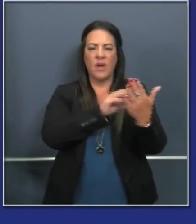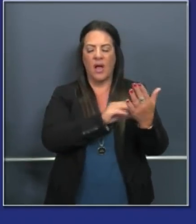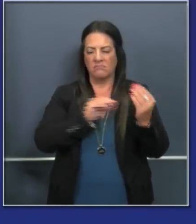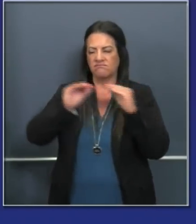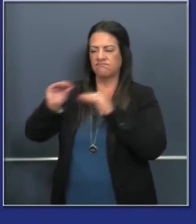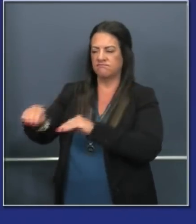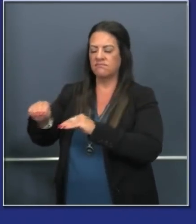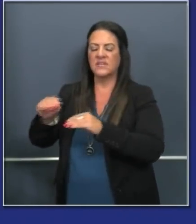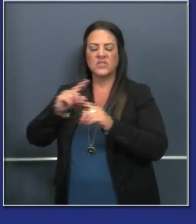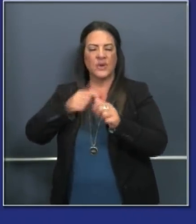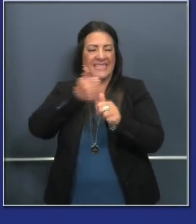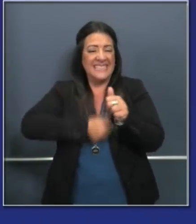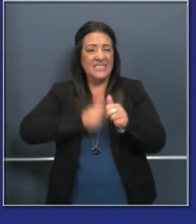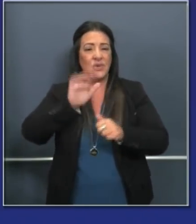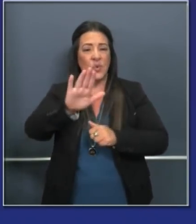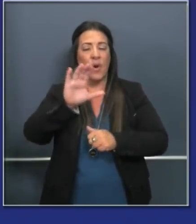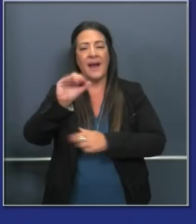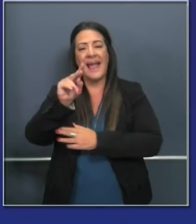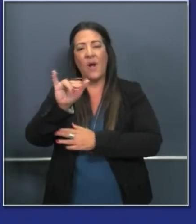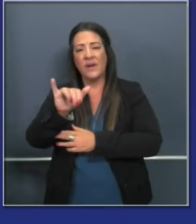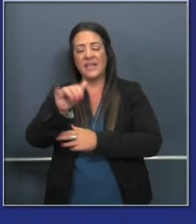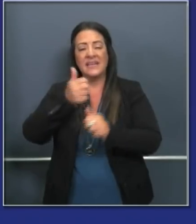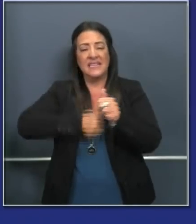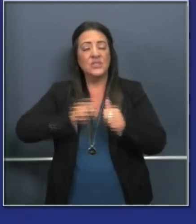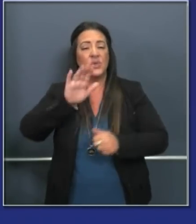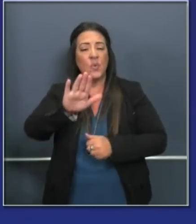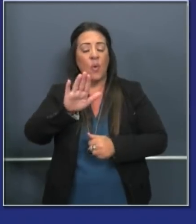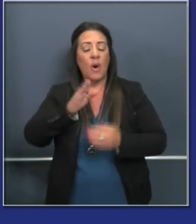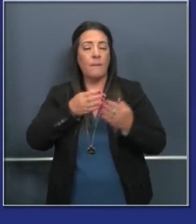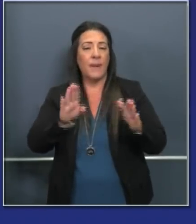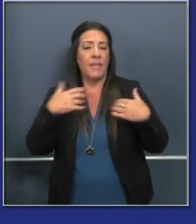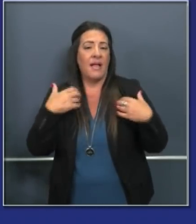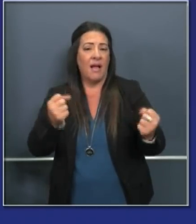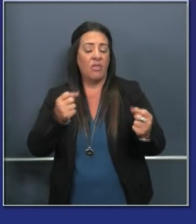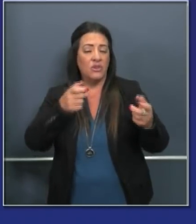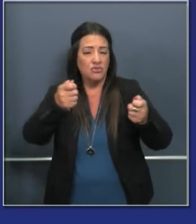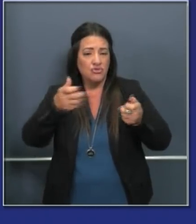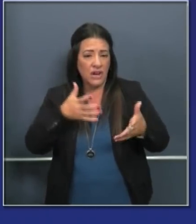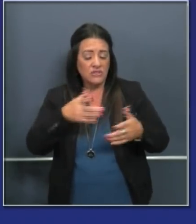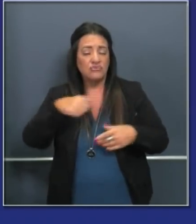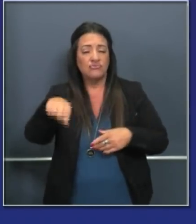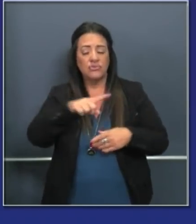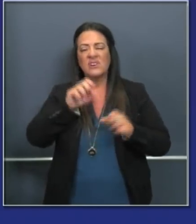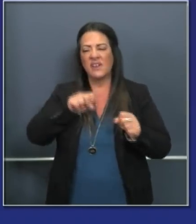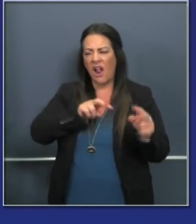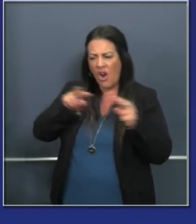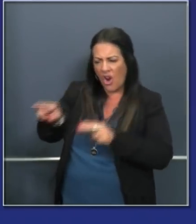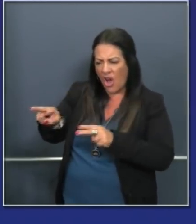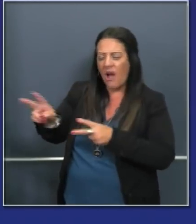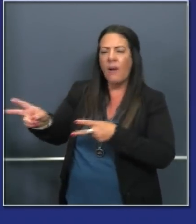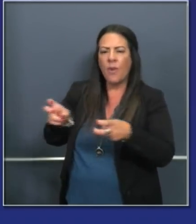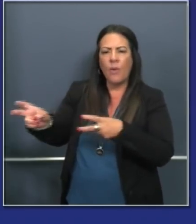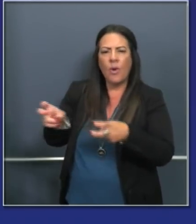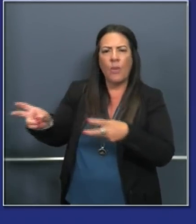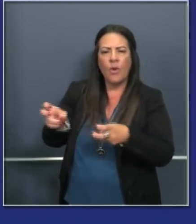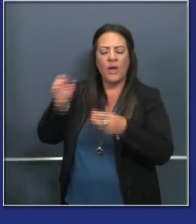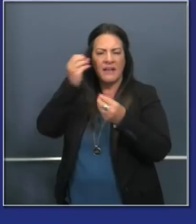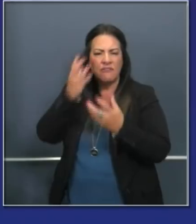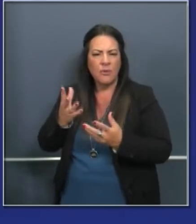ABLE TO USE THOSE AT A MUCH MORE LOCAL COUNTY LEVEL. WE KNOW THAT COUNTY HEALTH OFFICERS AND HEALTH DIRECTORS